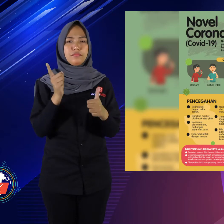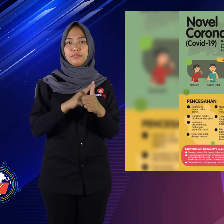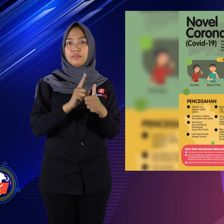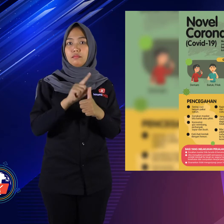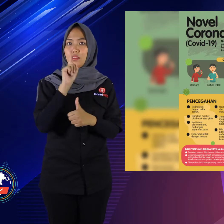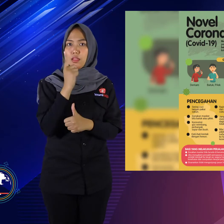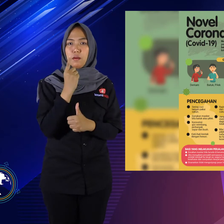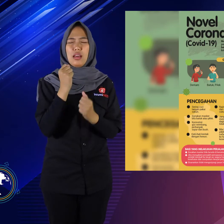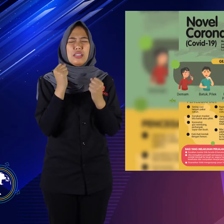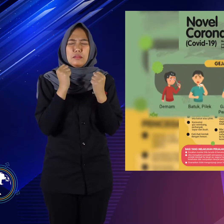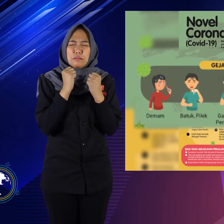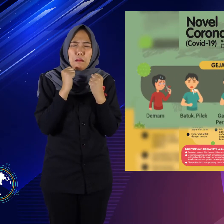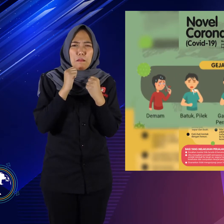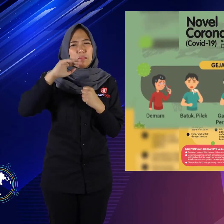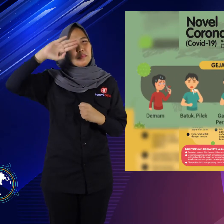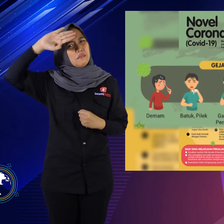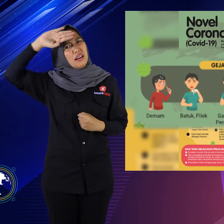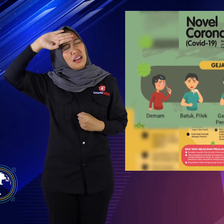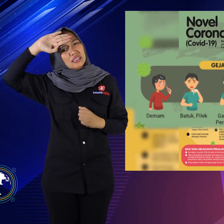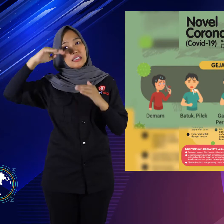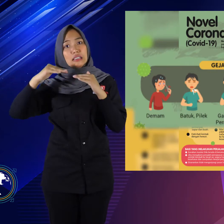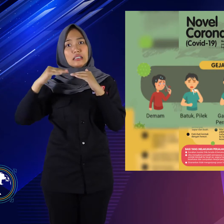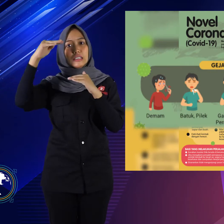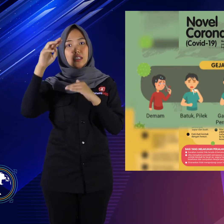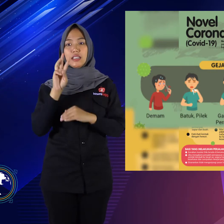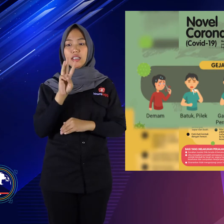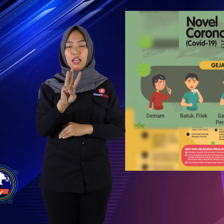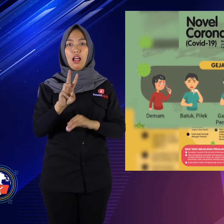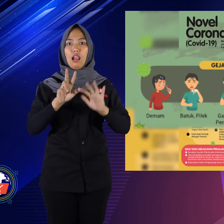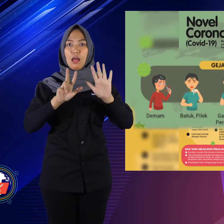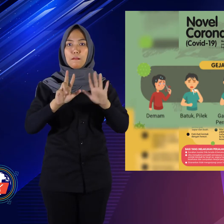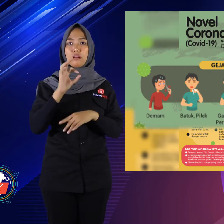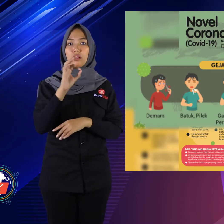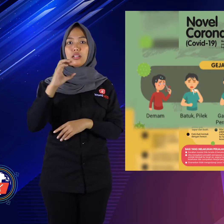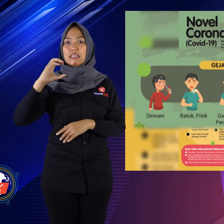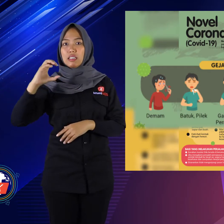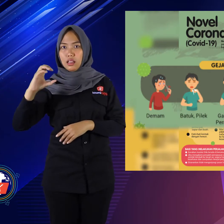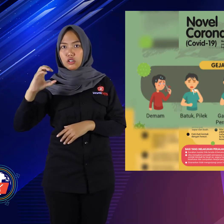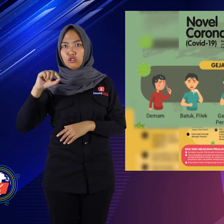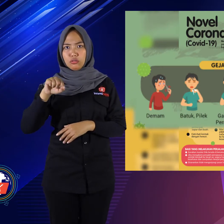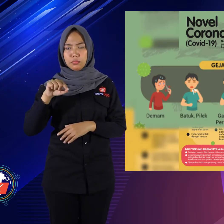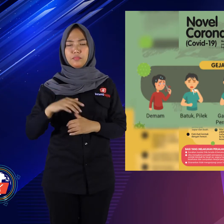High fever with a temperature of 38 degrees Celsius,